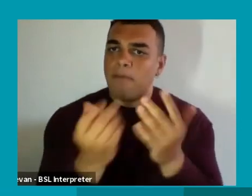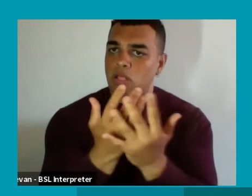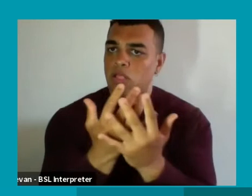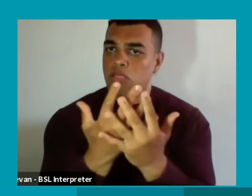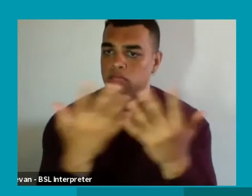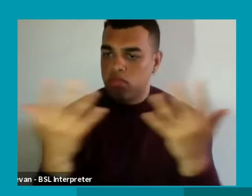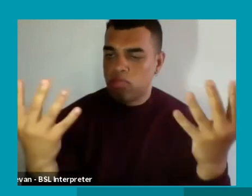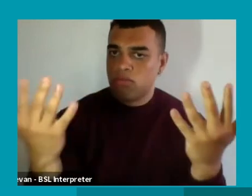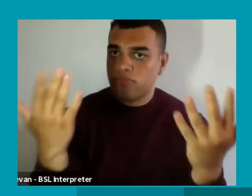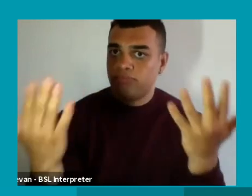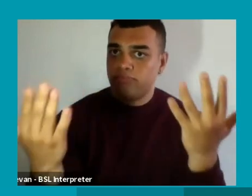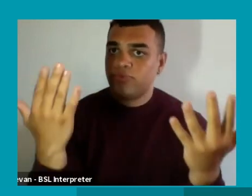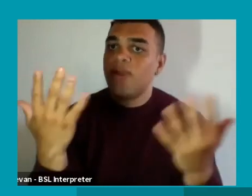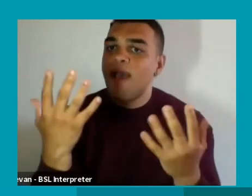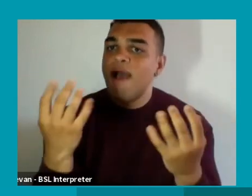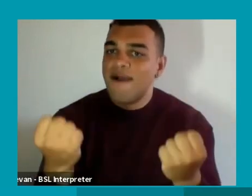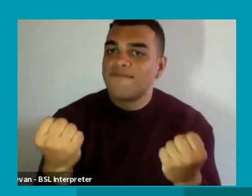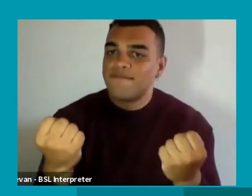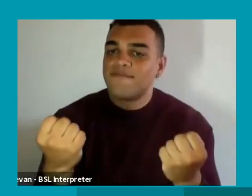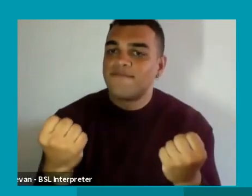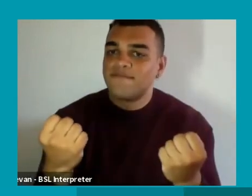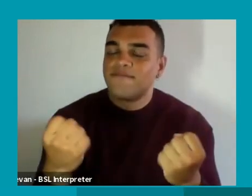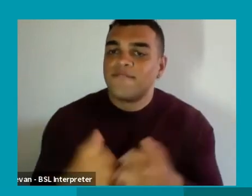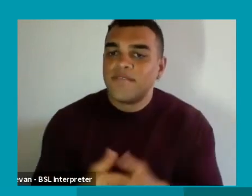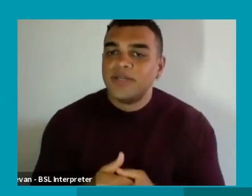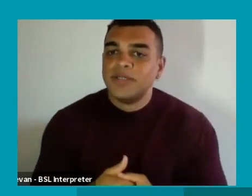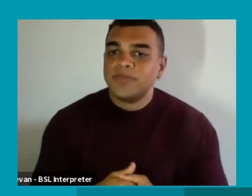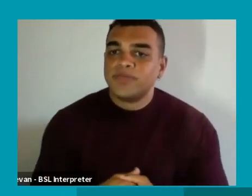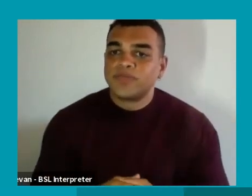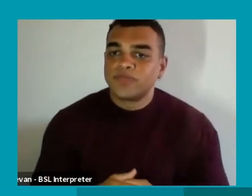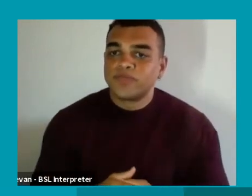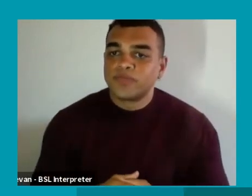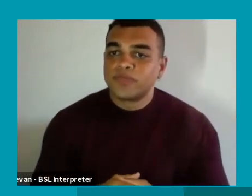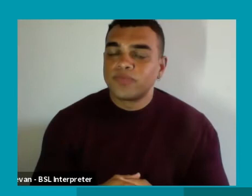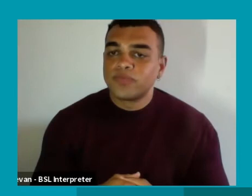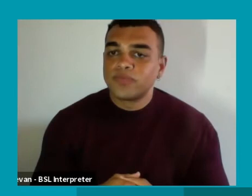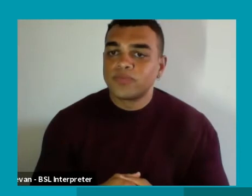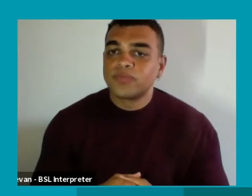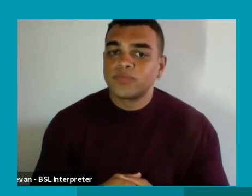*Links in the description Bar* And we do have some CV templates *Links in the description Bar* in there as well. You might also find the CV book how to avoid the most common mistakes and